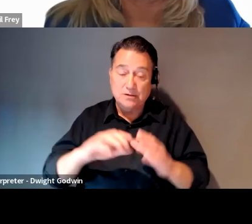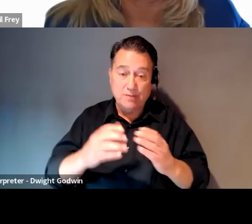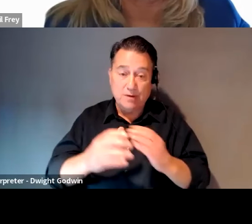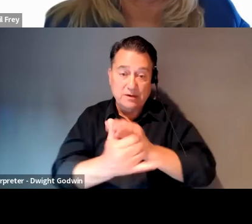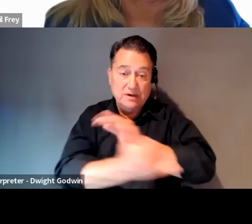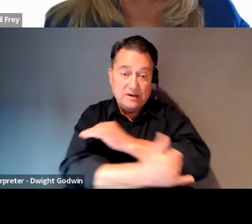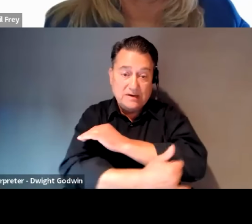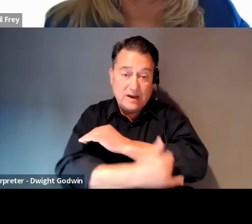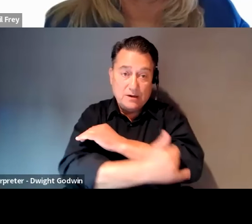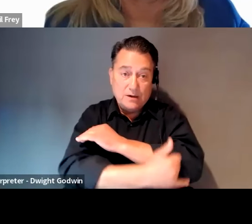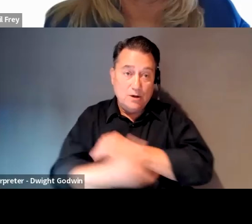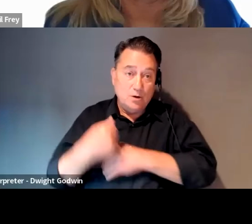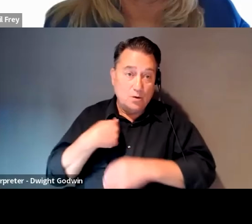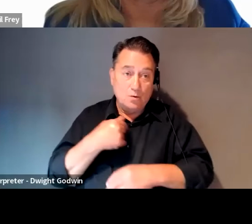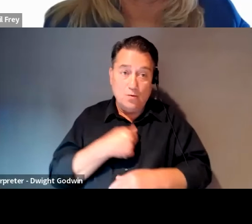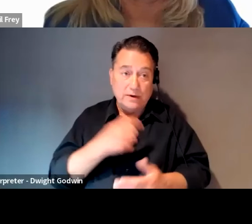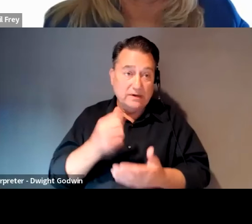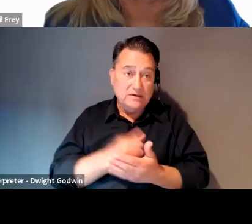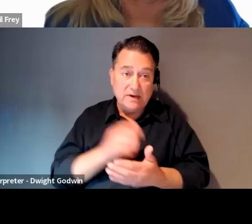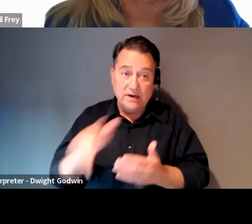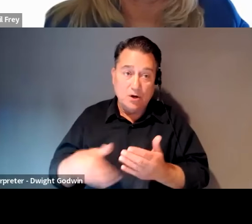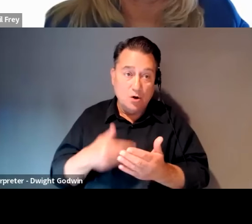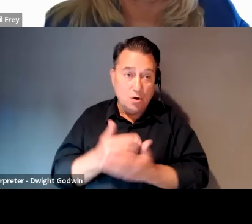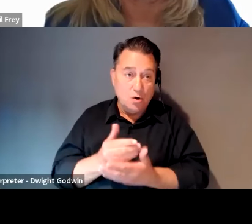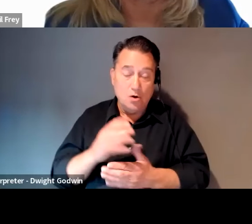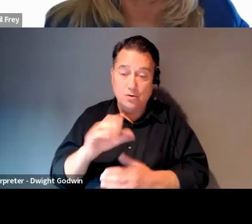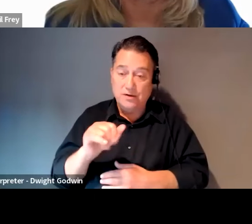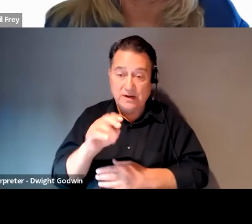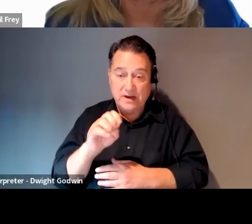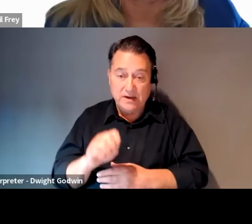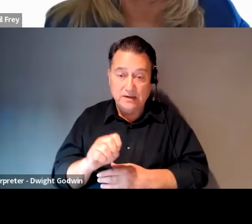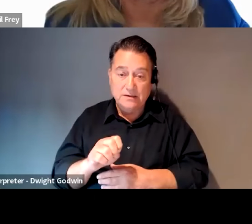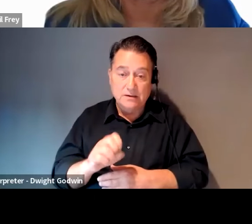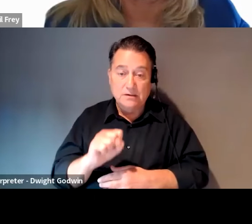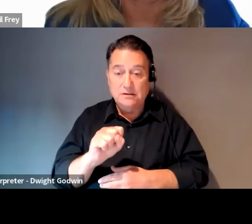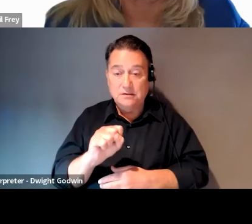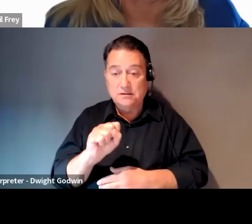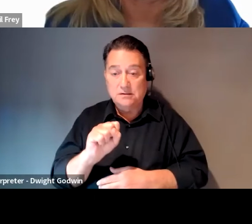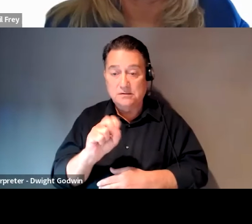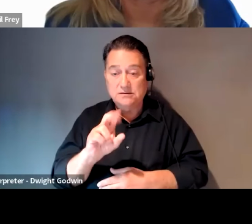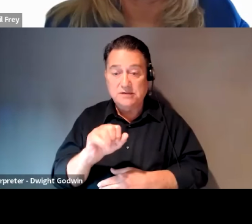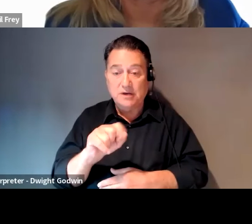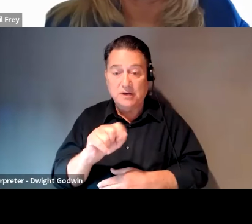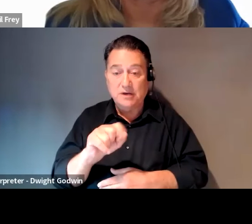We can take all the cases where substance use is alleged in a neglect petition.